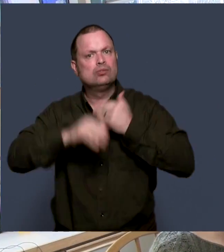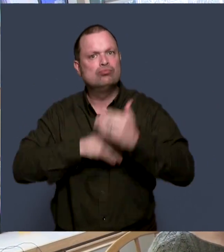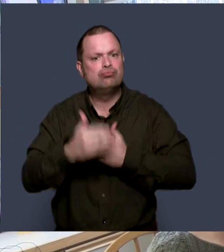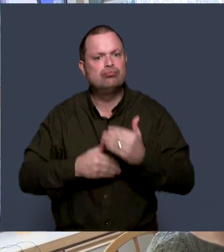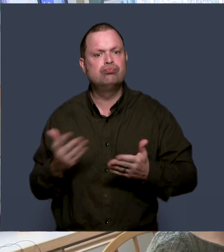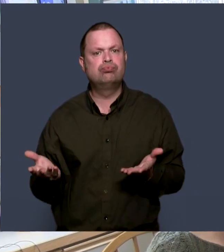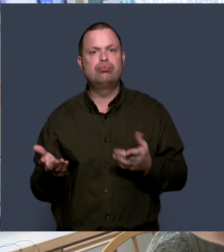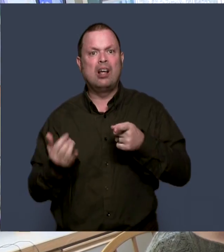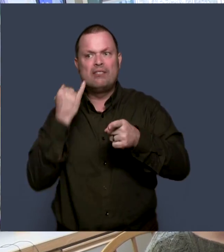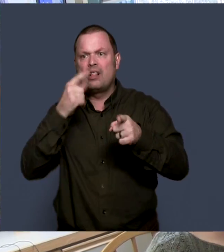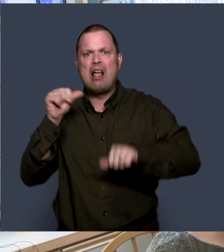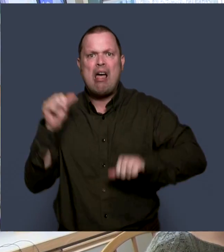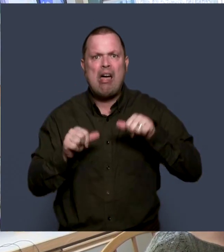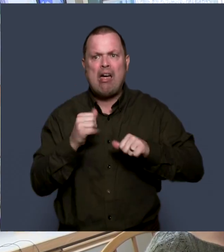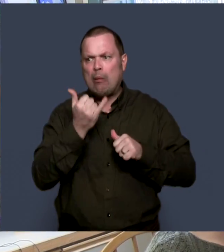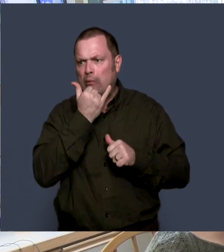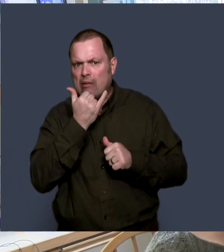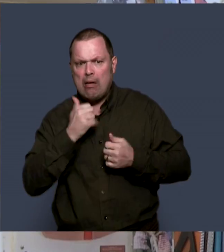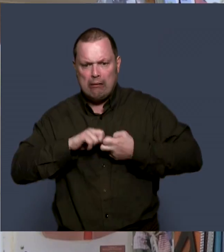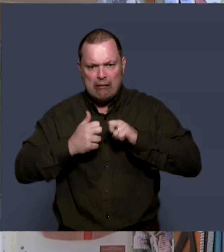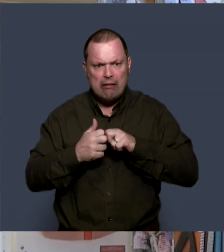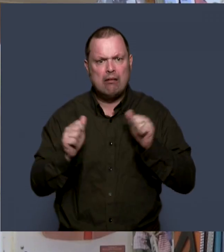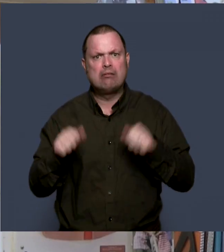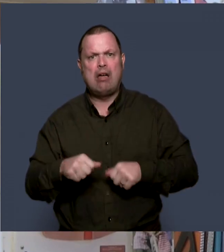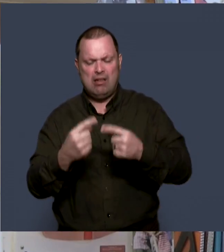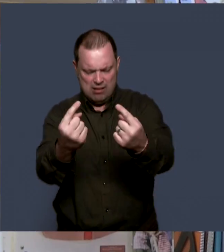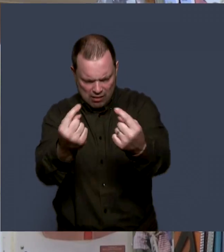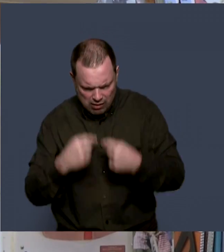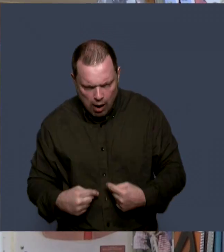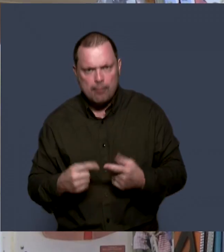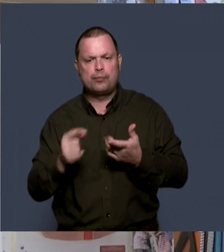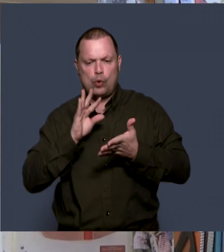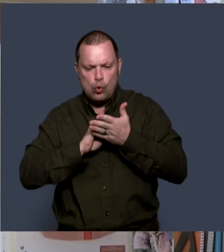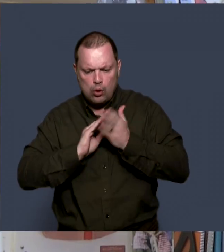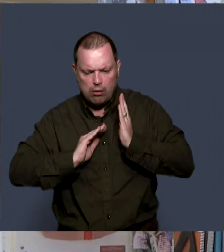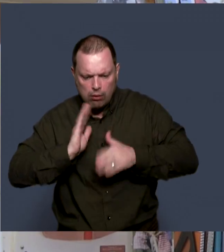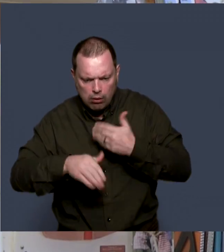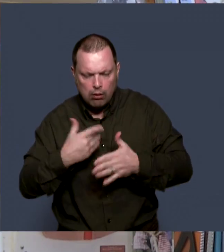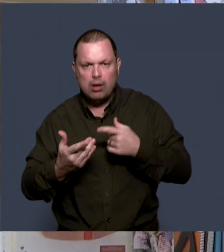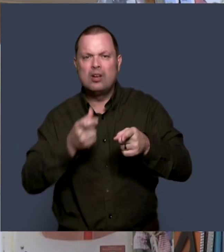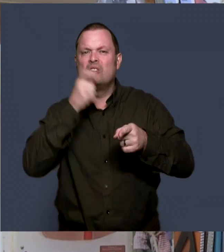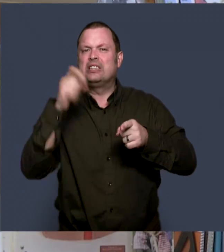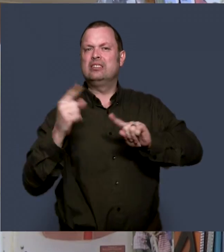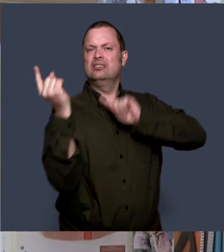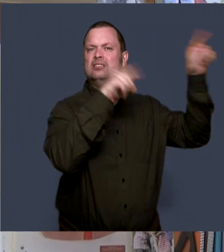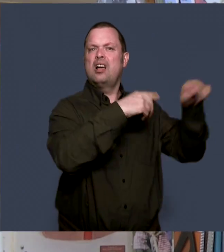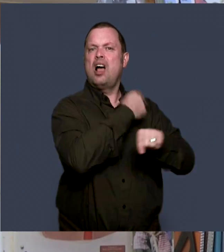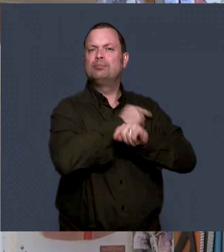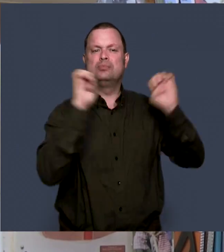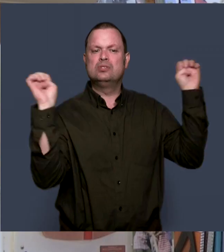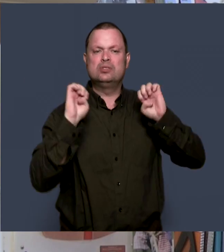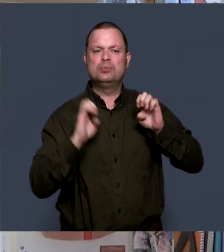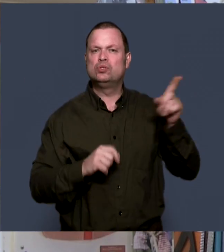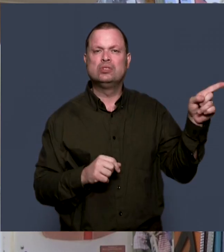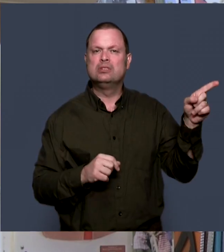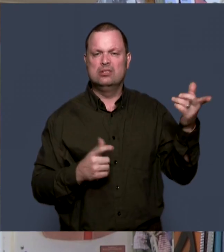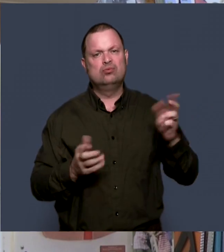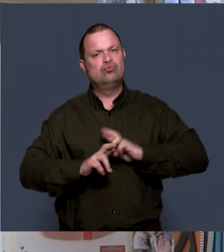of what's going on, how sick they are. They can simply pick up a phone and call us here or come into the centre and see us and they have a resource available.